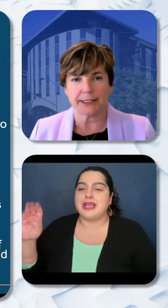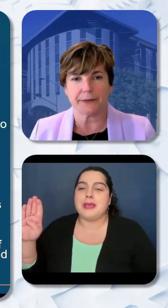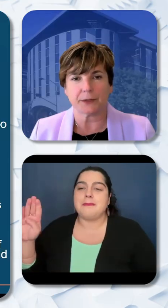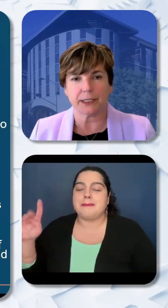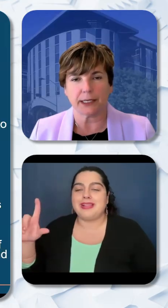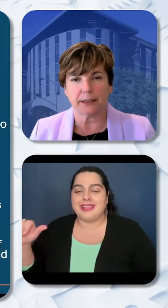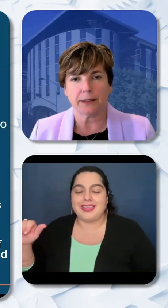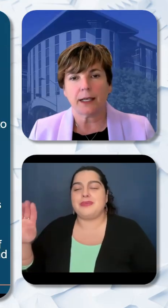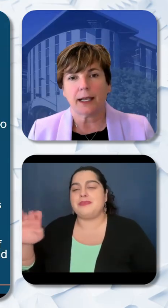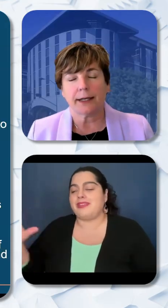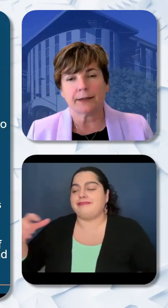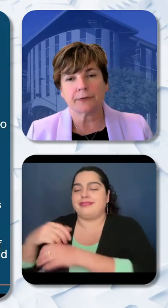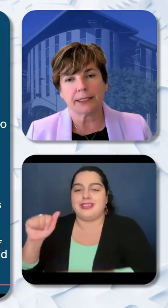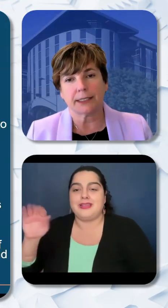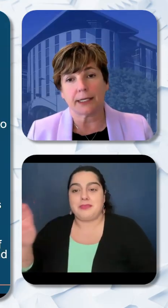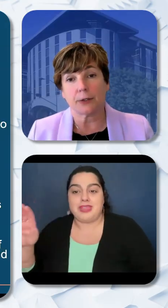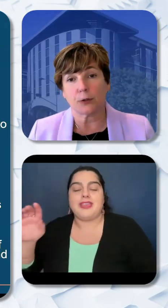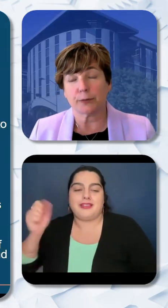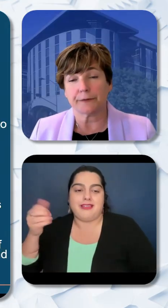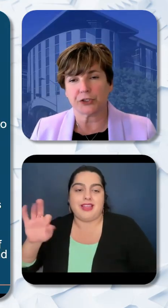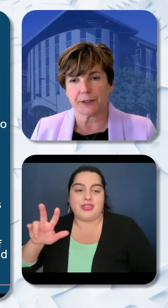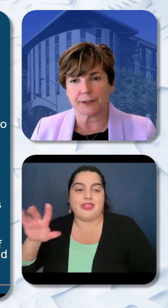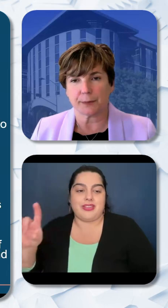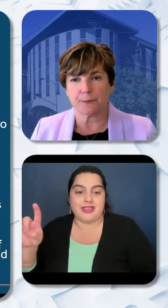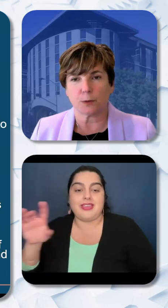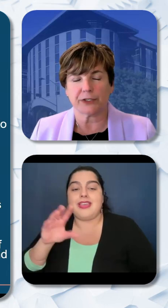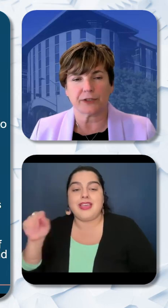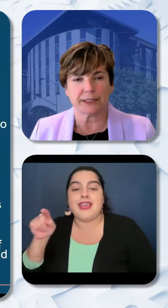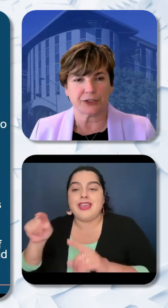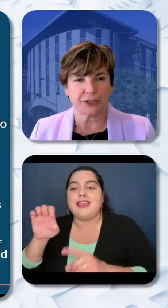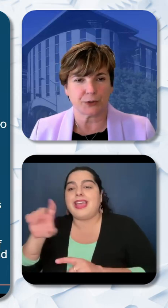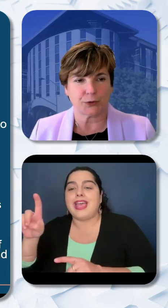1938, and the related Ed Code provisions before we transition